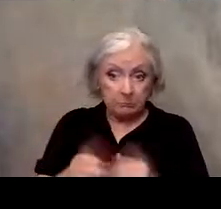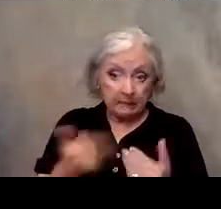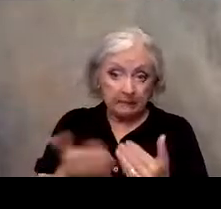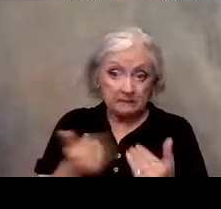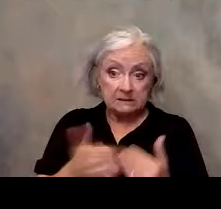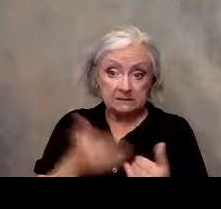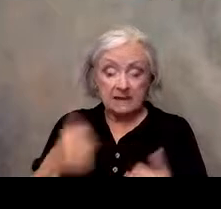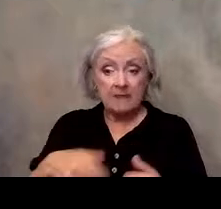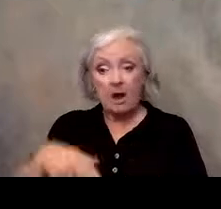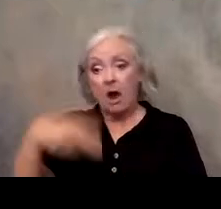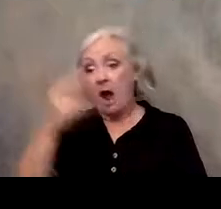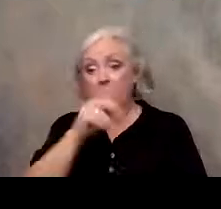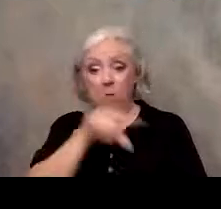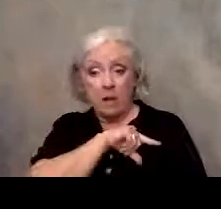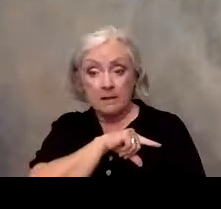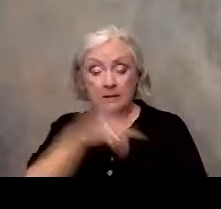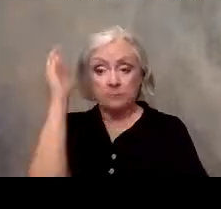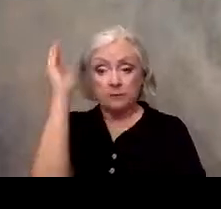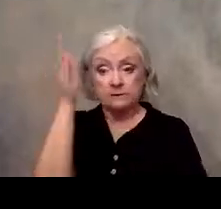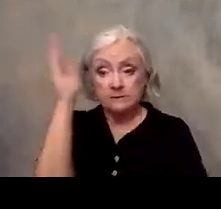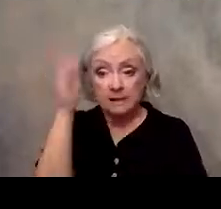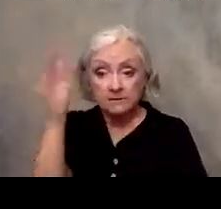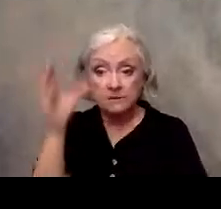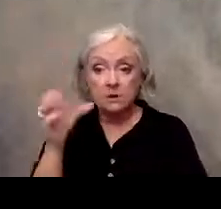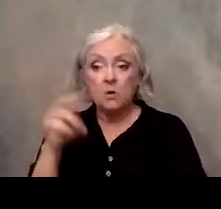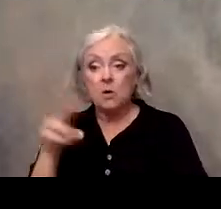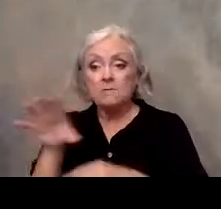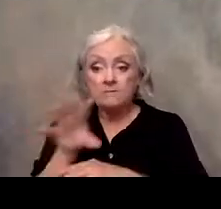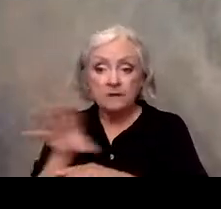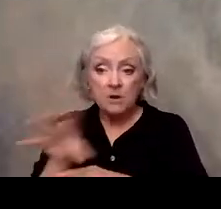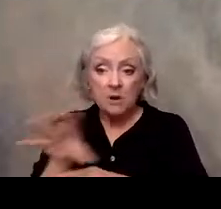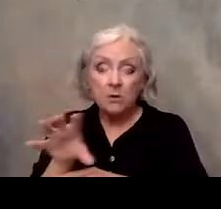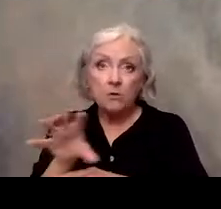presentation and versus maybe a video that's been pulled from the Internet